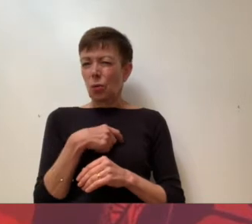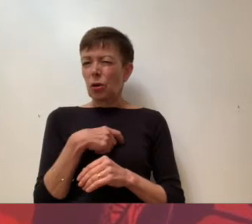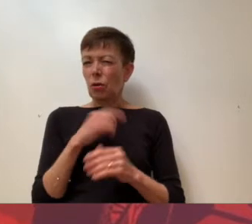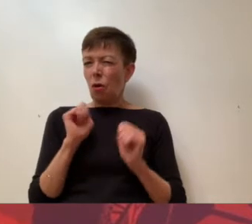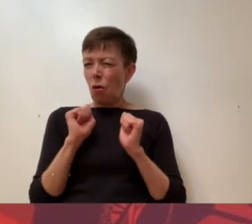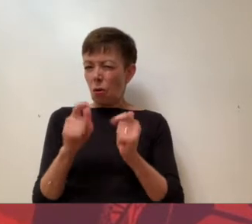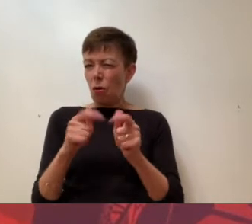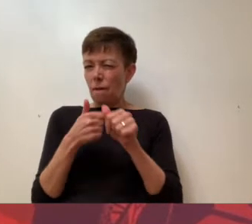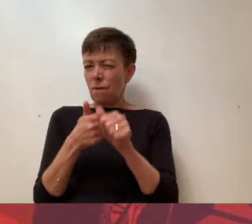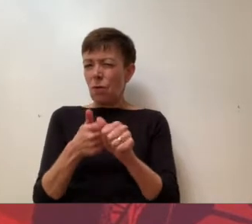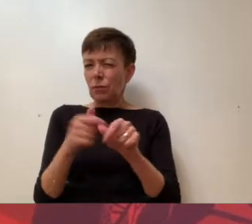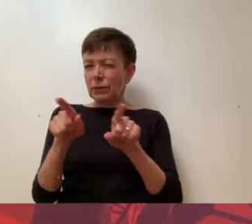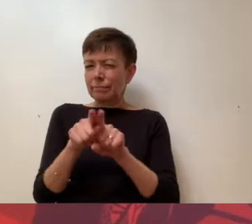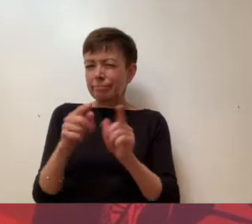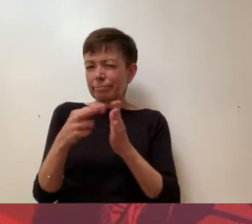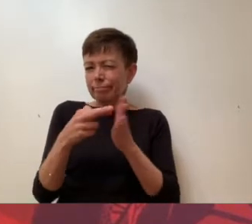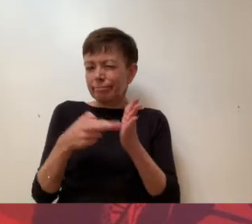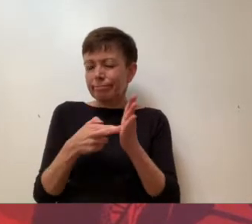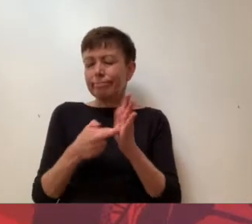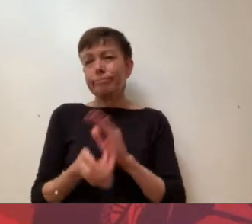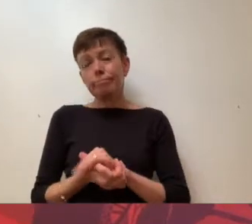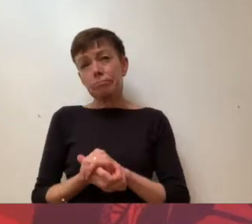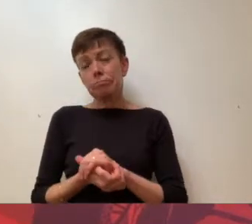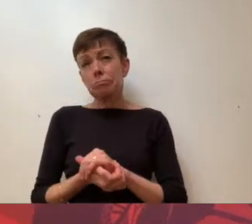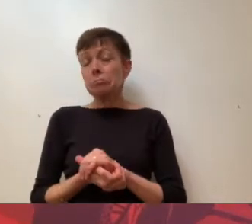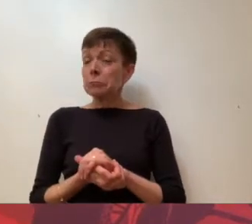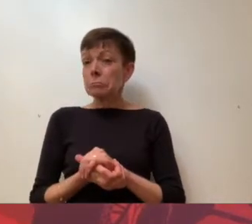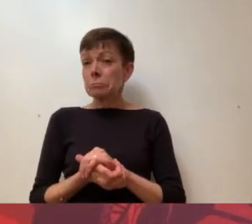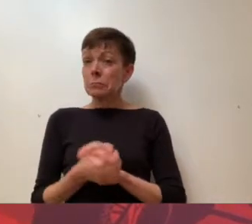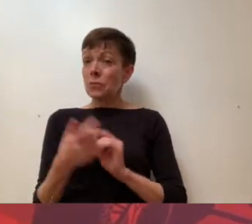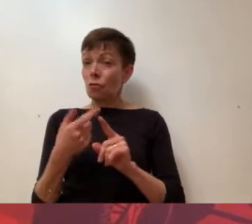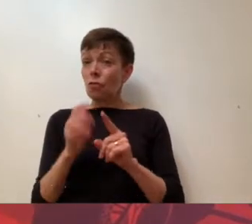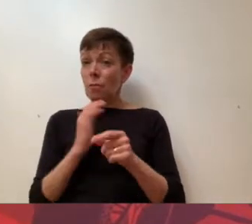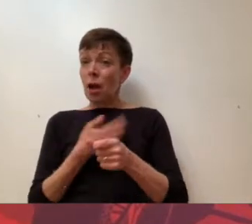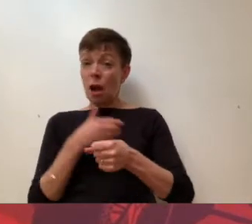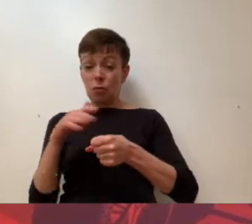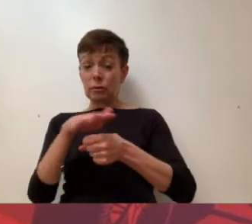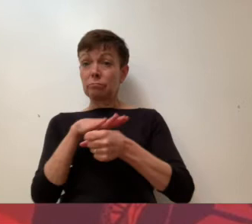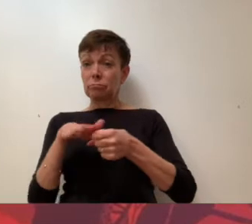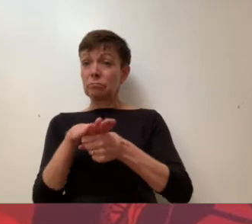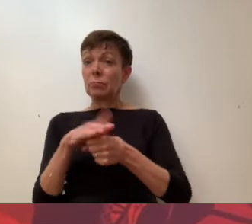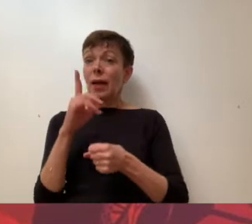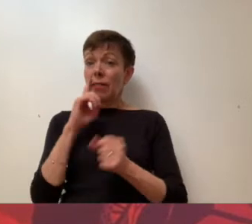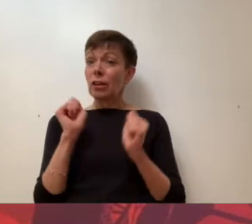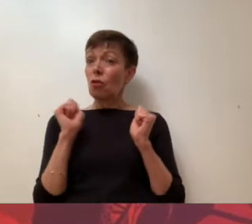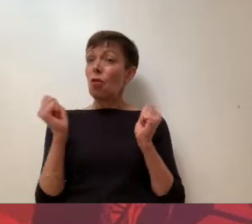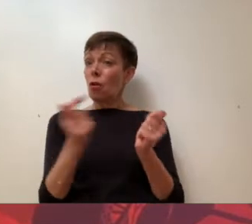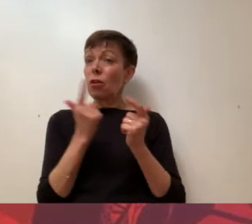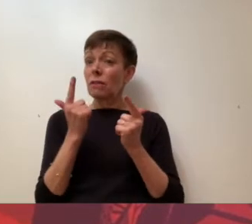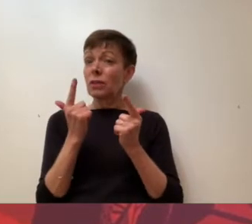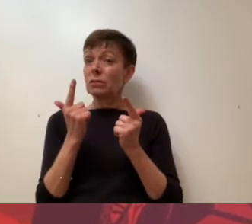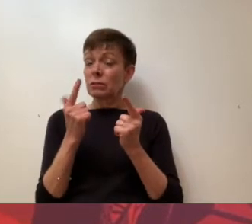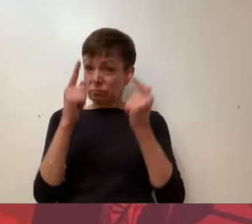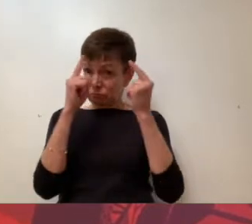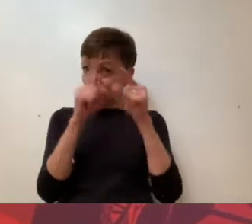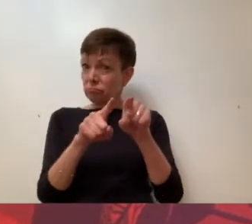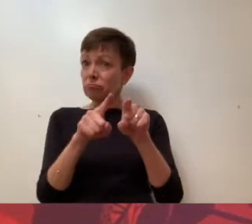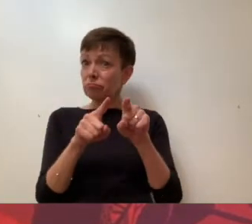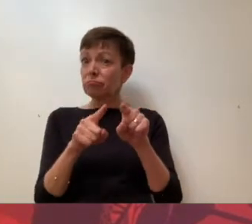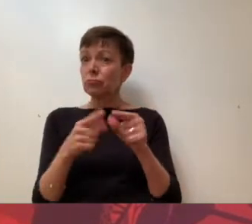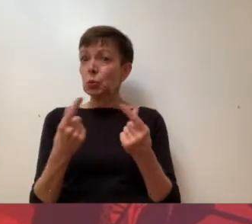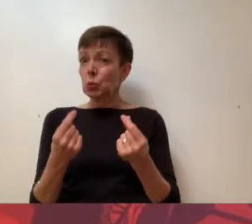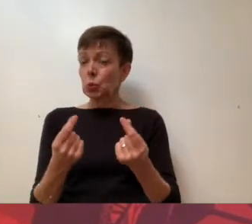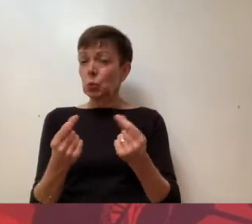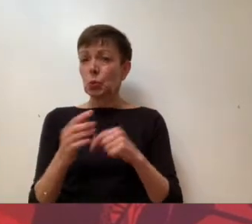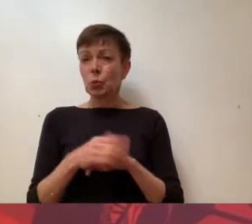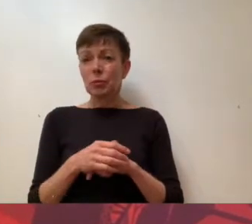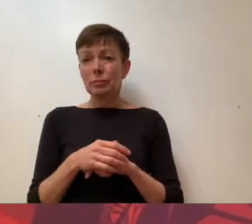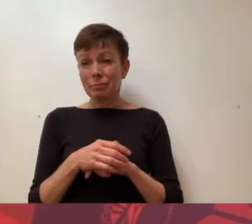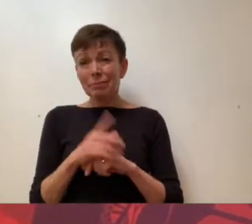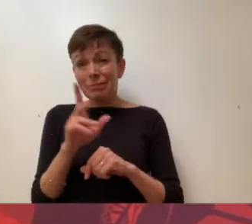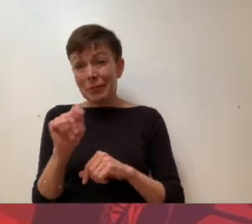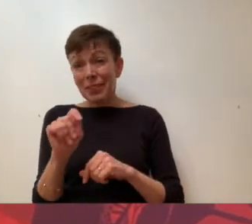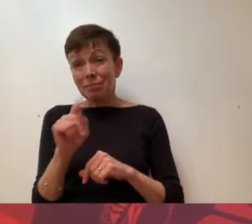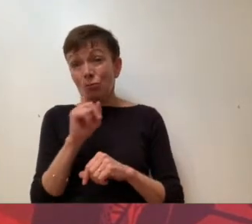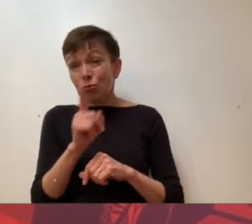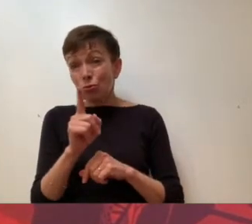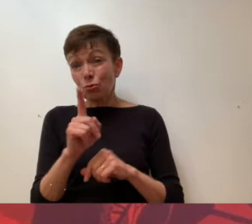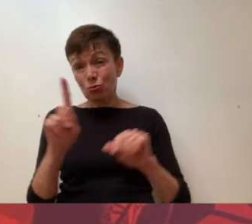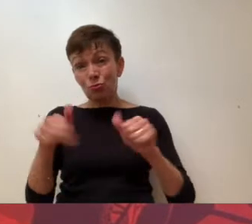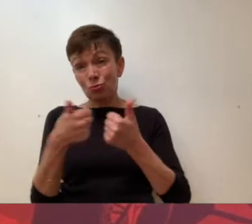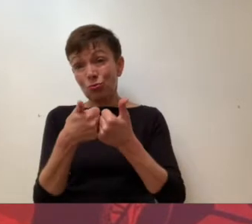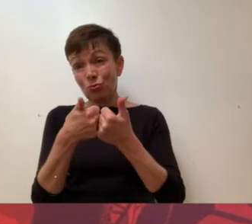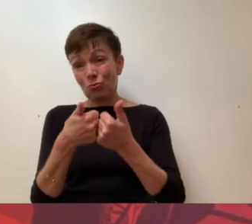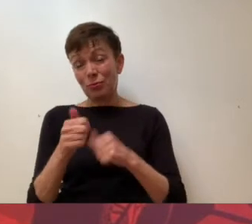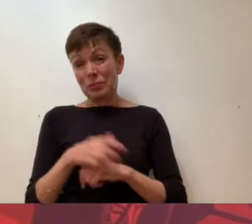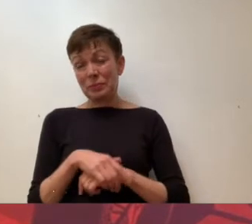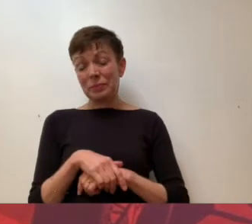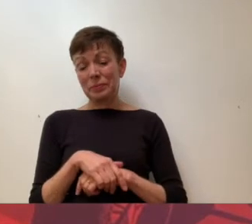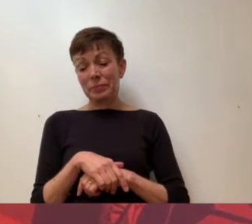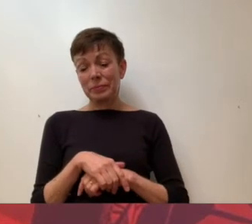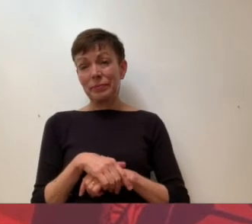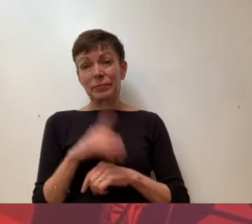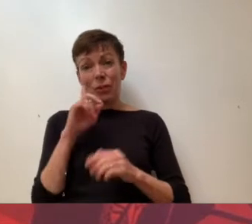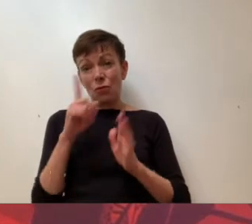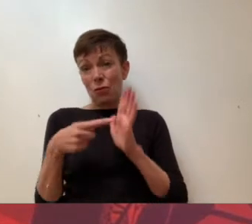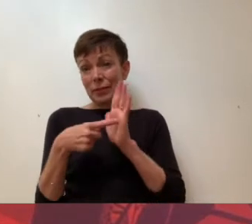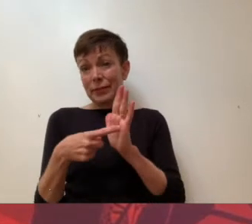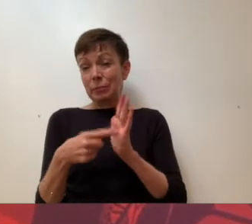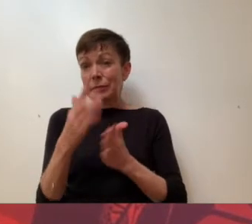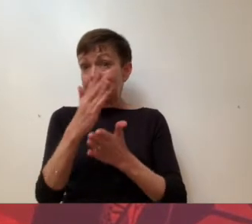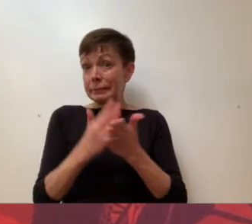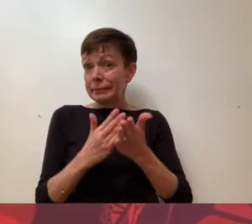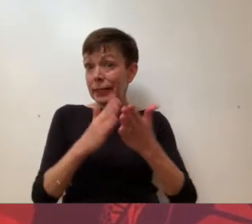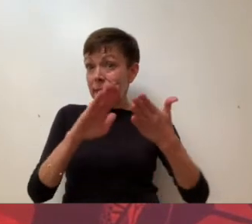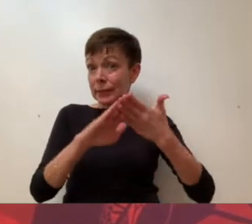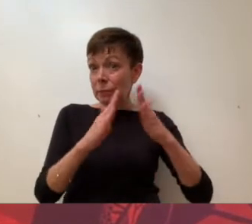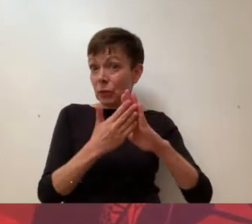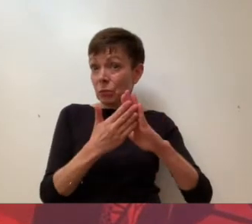risk assessment of playgrounds and determined that at this time, through Phase 1, playgrounds